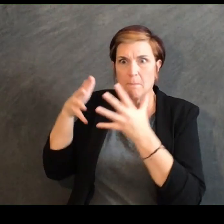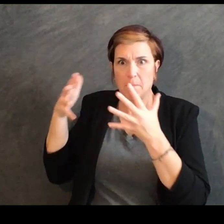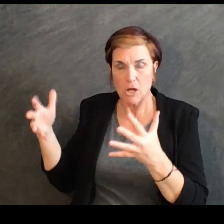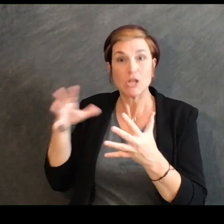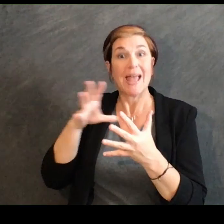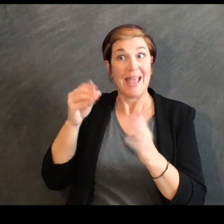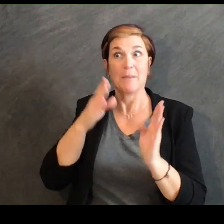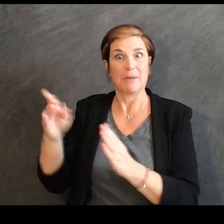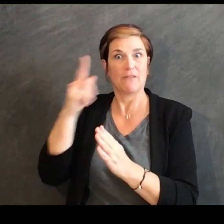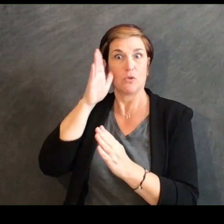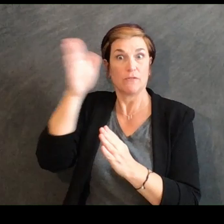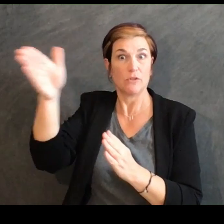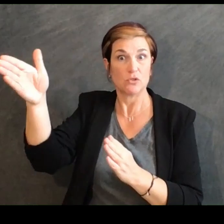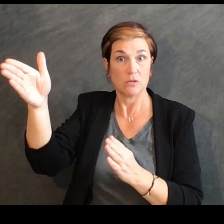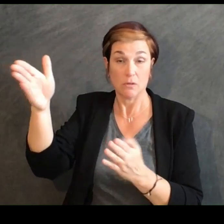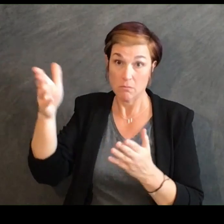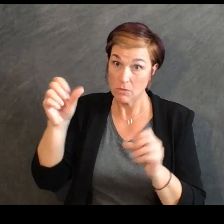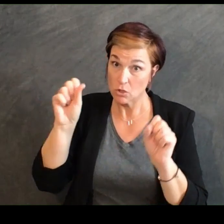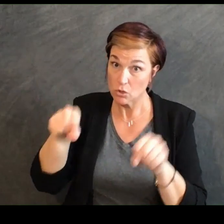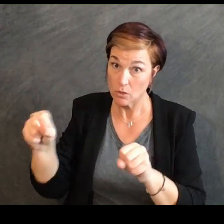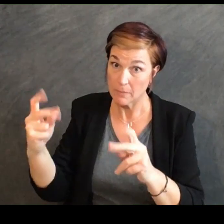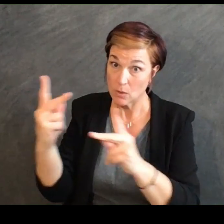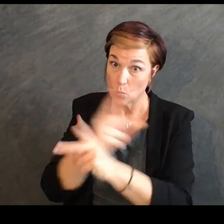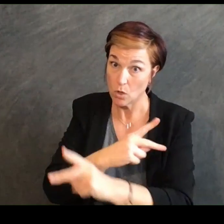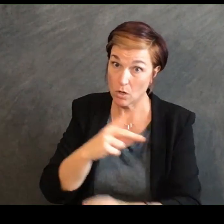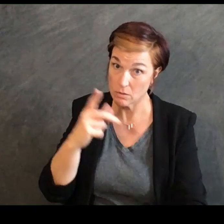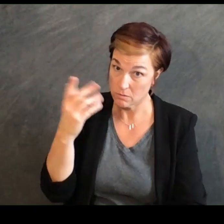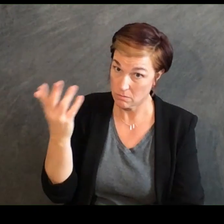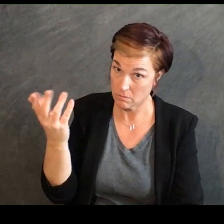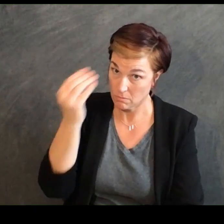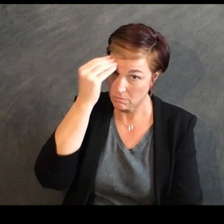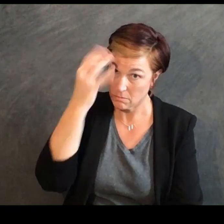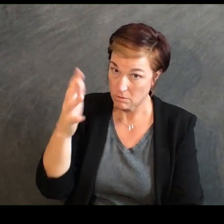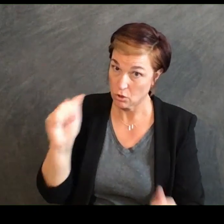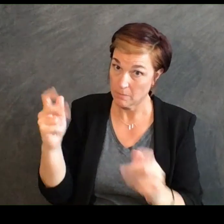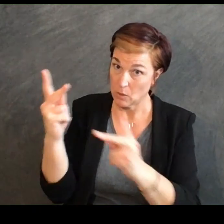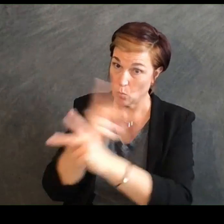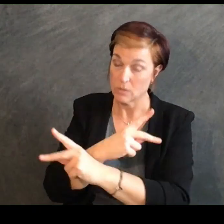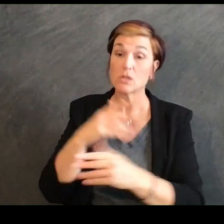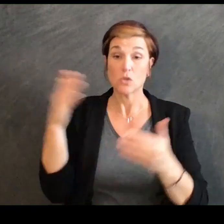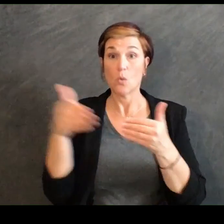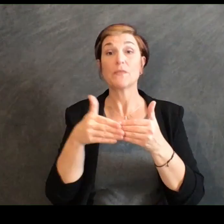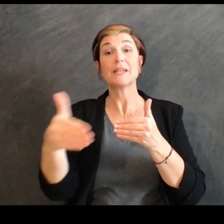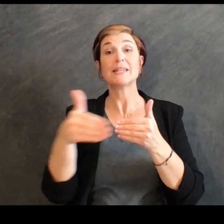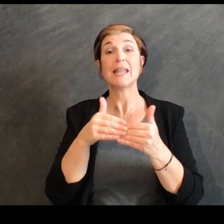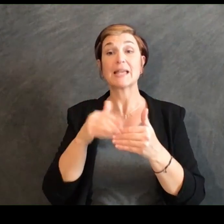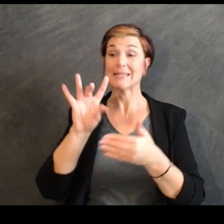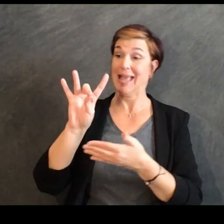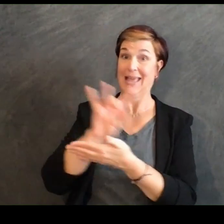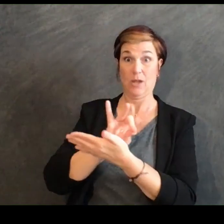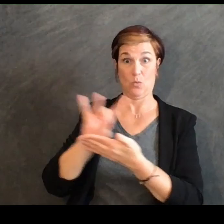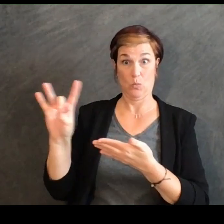could get worse the next eight weeks are critical we can learn and we will turn a